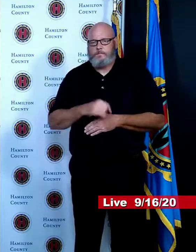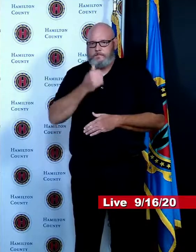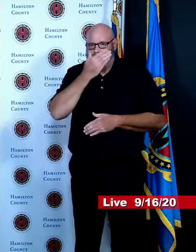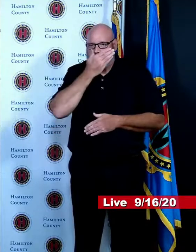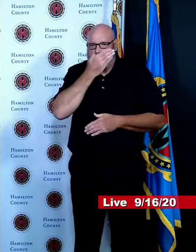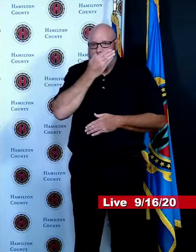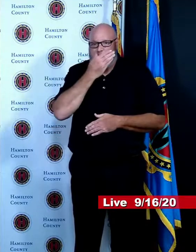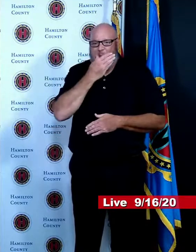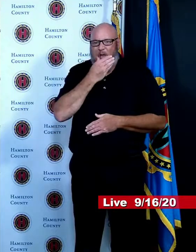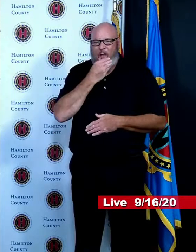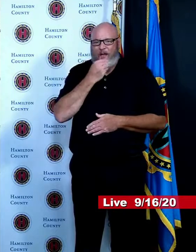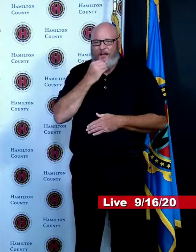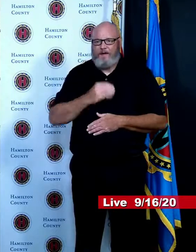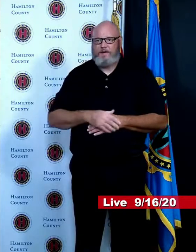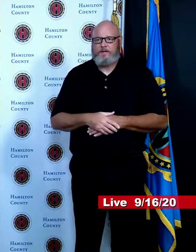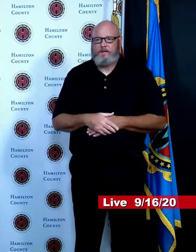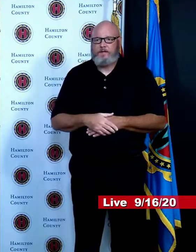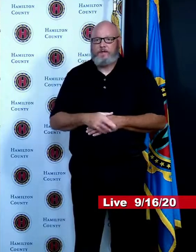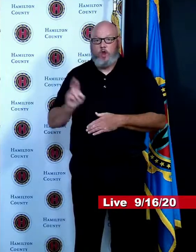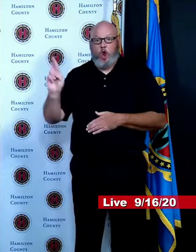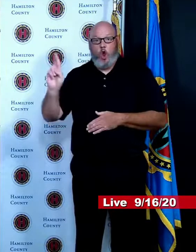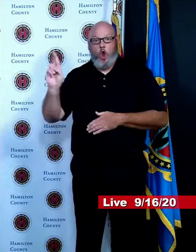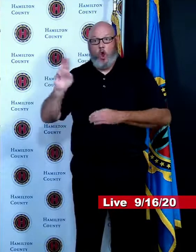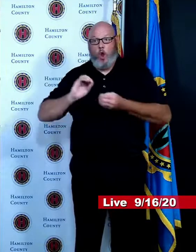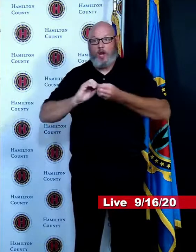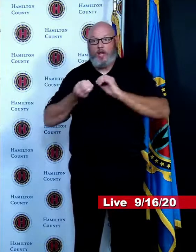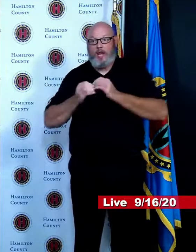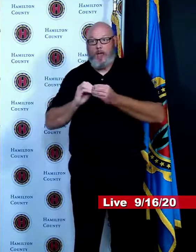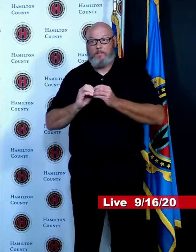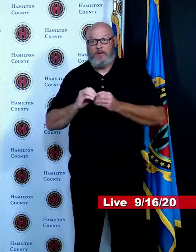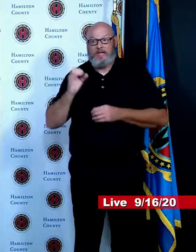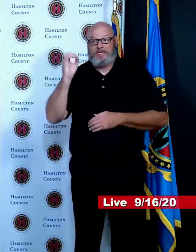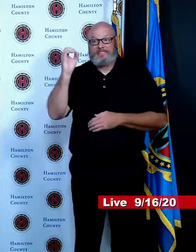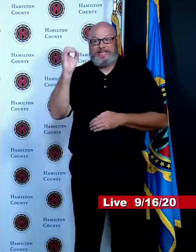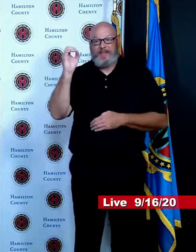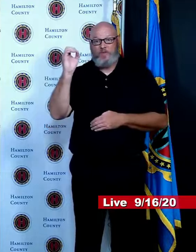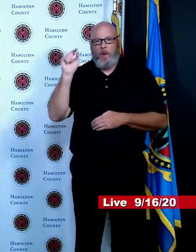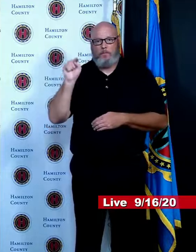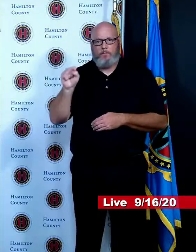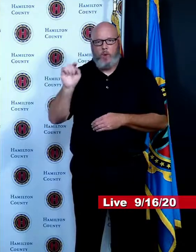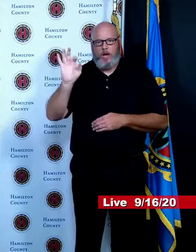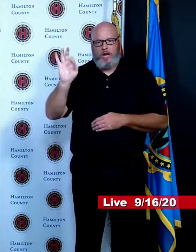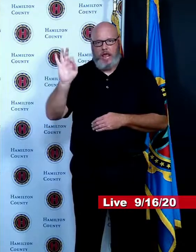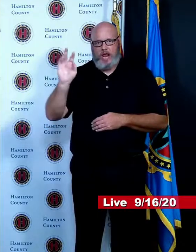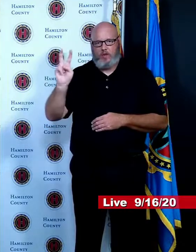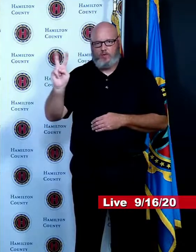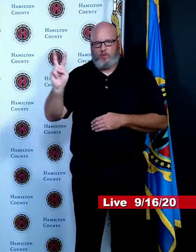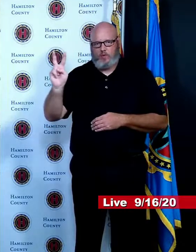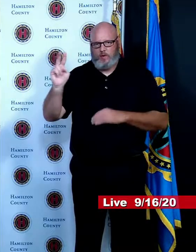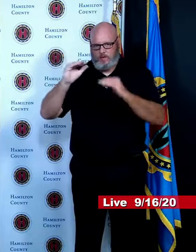number here for Hamilton County which is 0.92 I think we've talked a lot about what that reproductive number represents